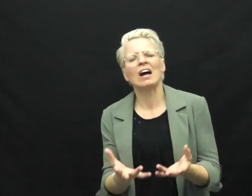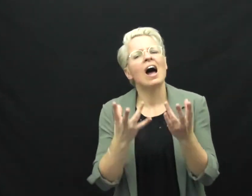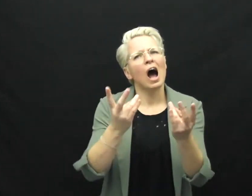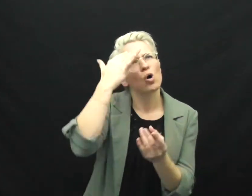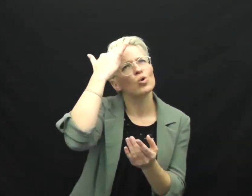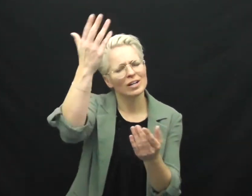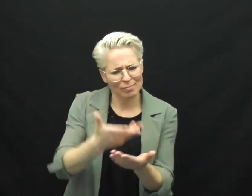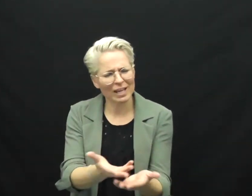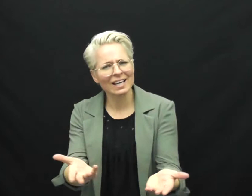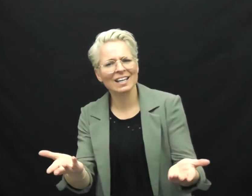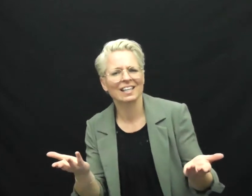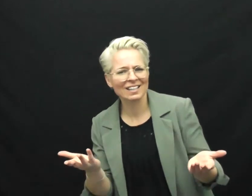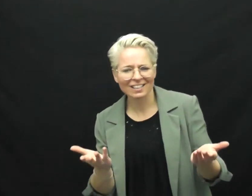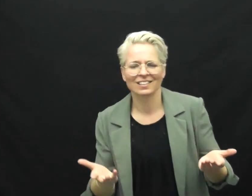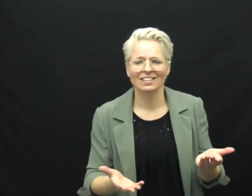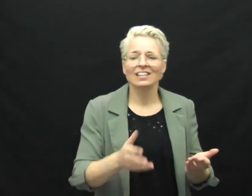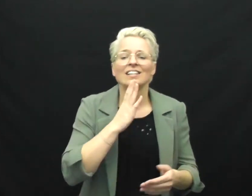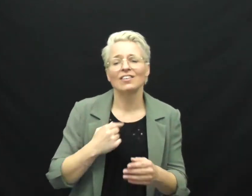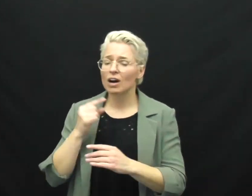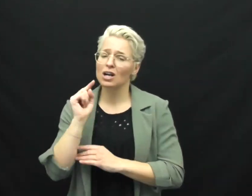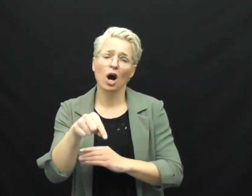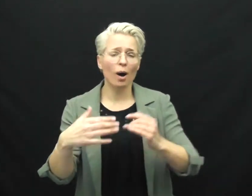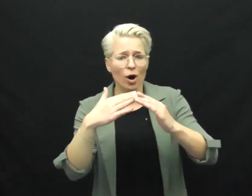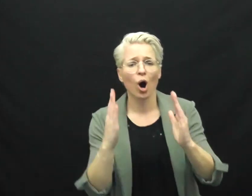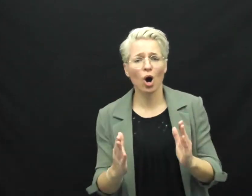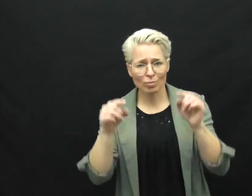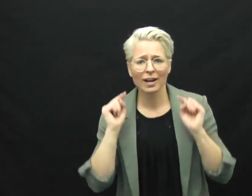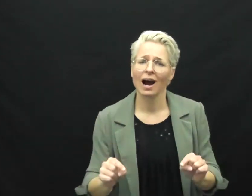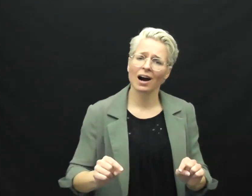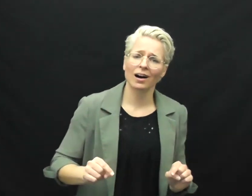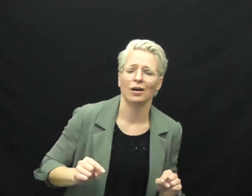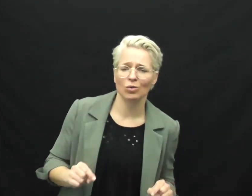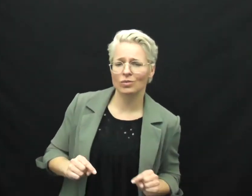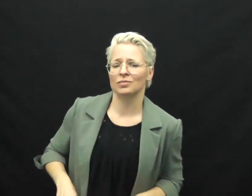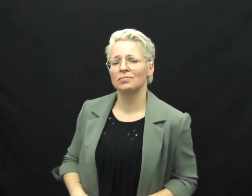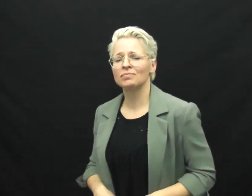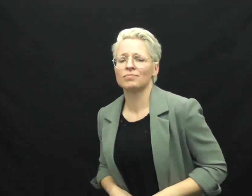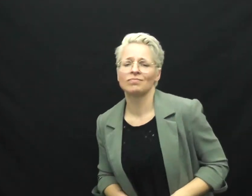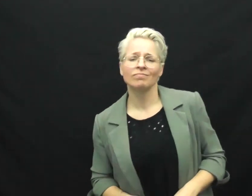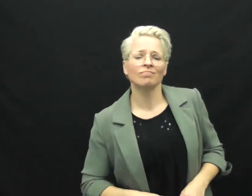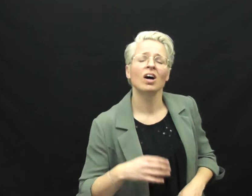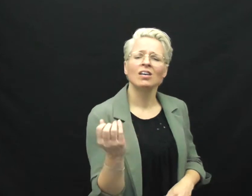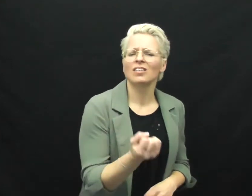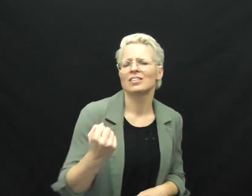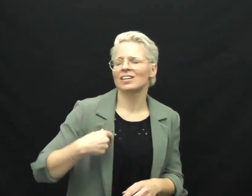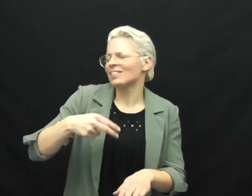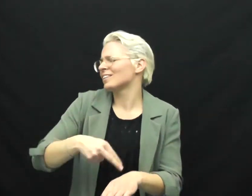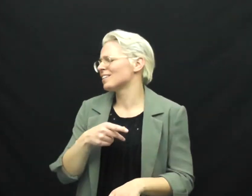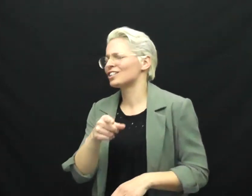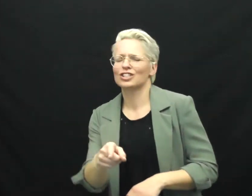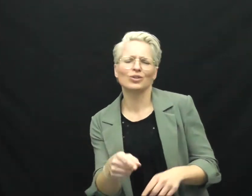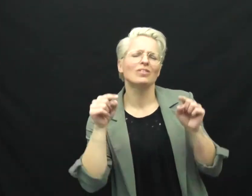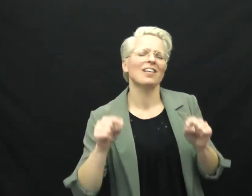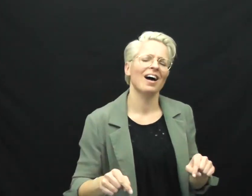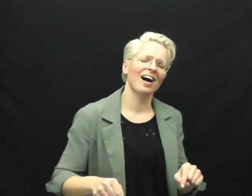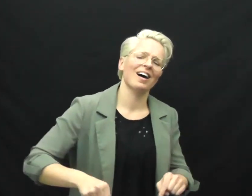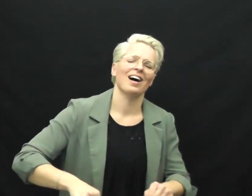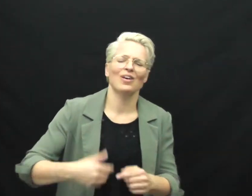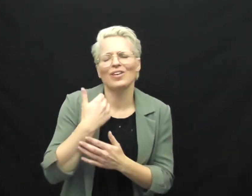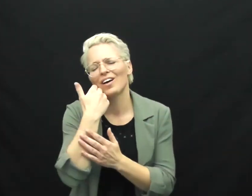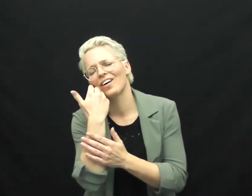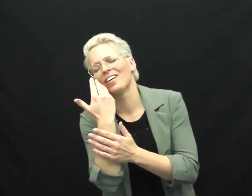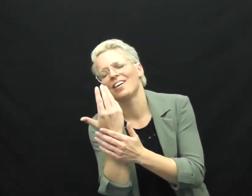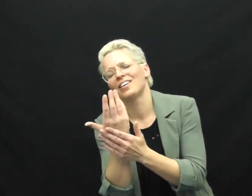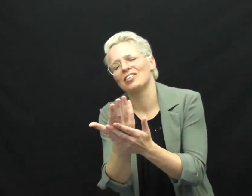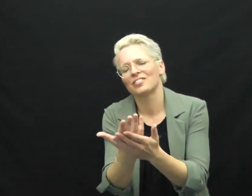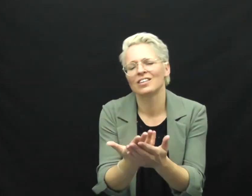How would it be if I come home now? 'Cause I need you now, love